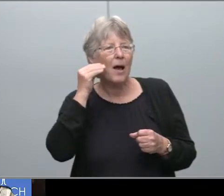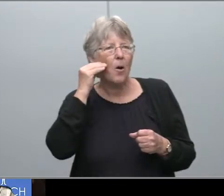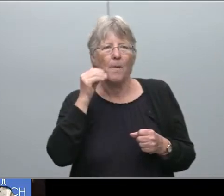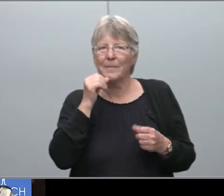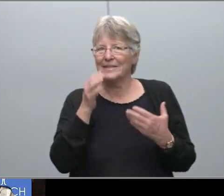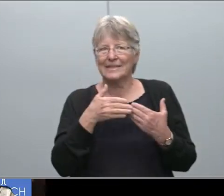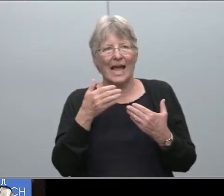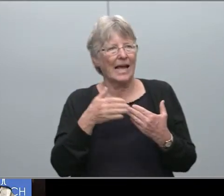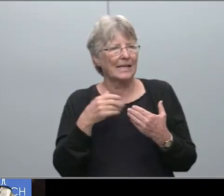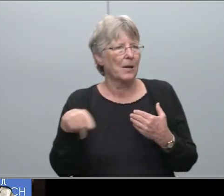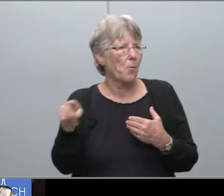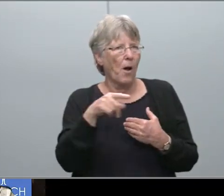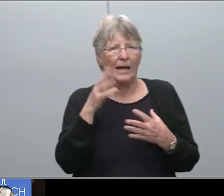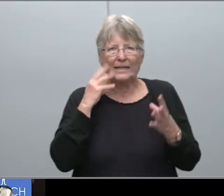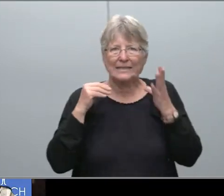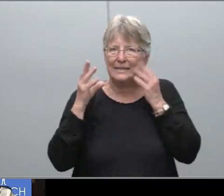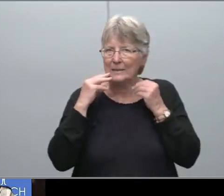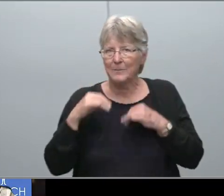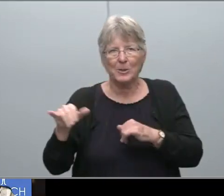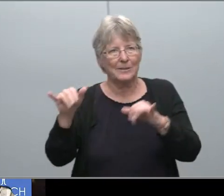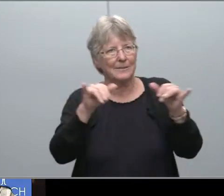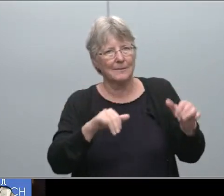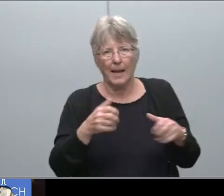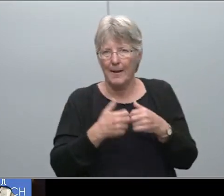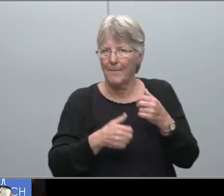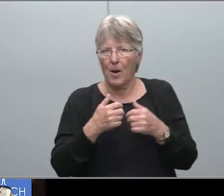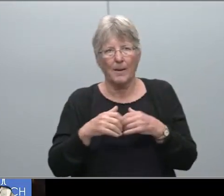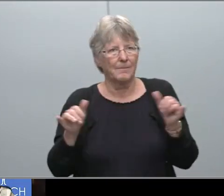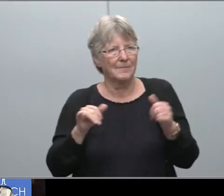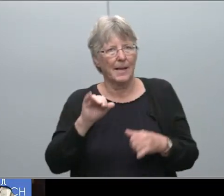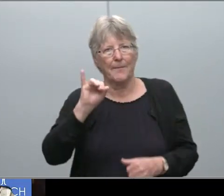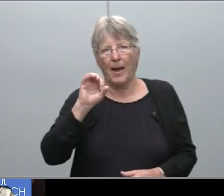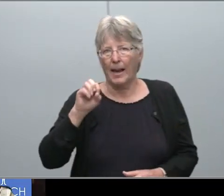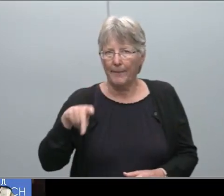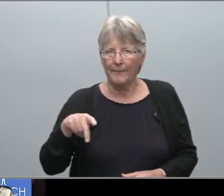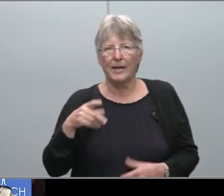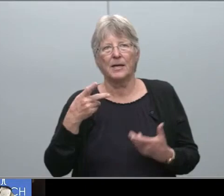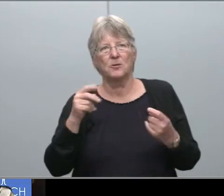I, you know, I want to end by not, you know in life,